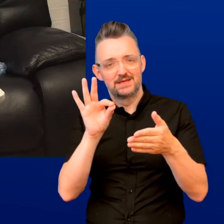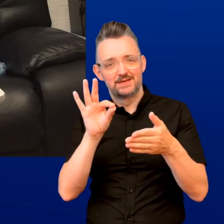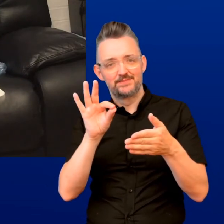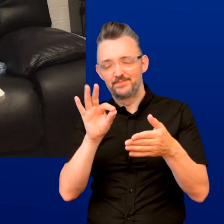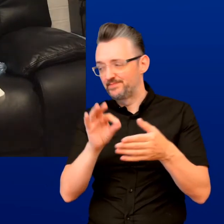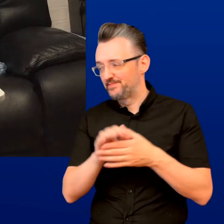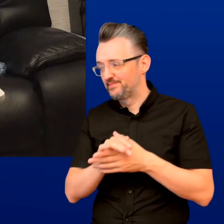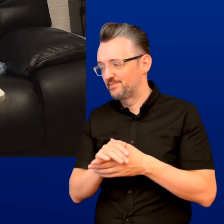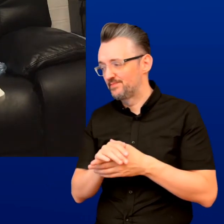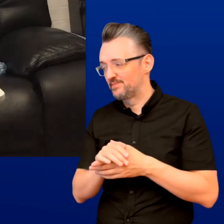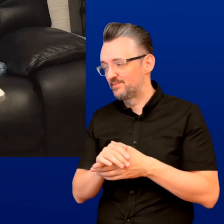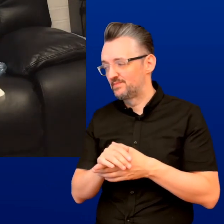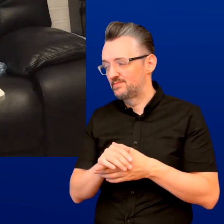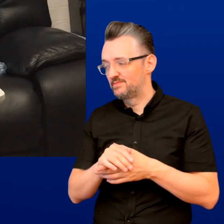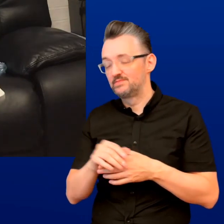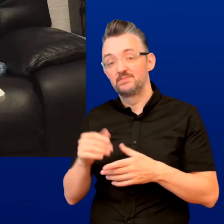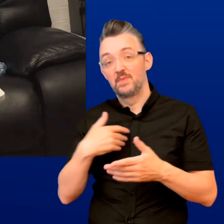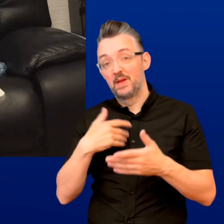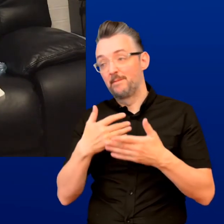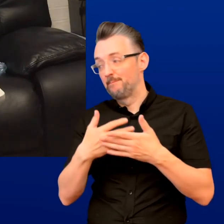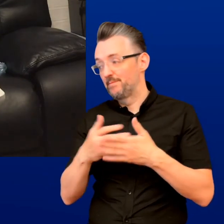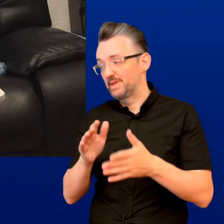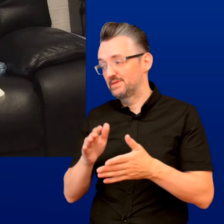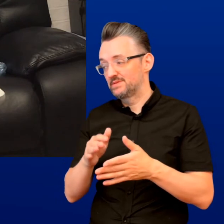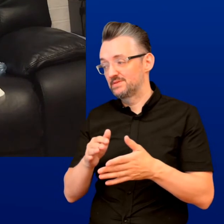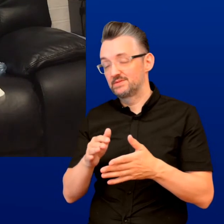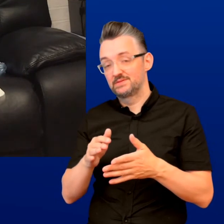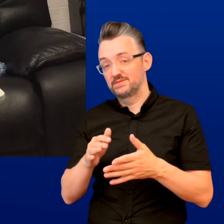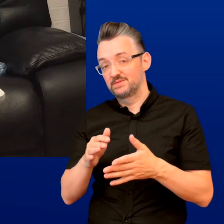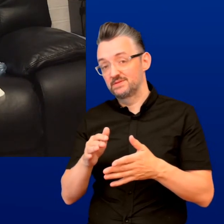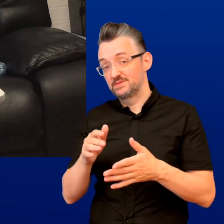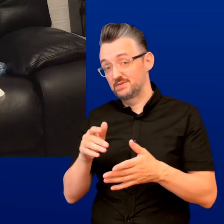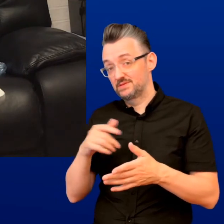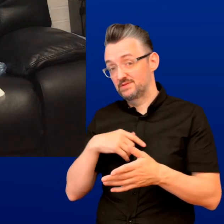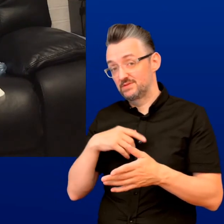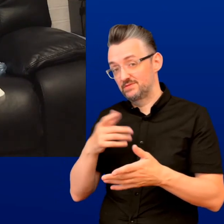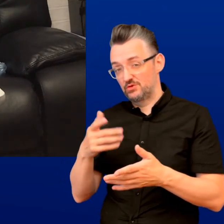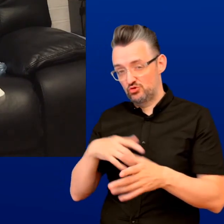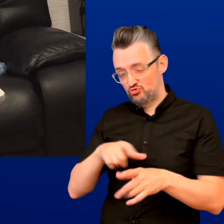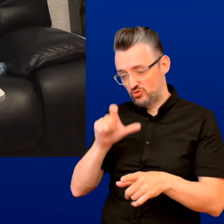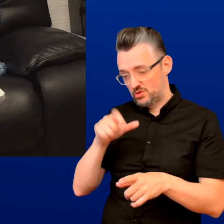and what I did was I chose coloured gems but I felt